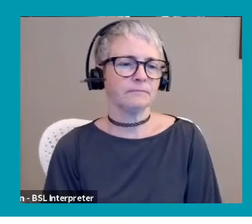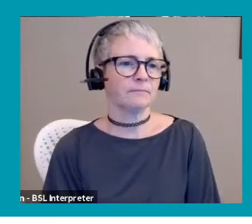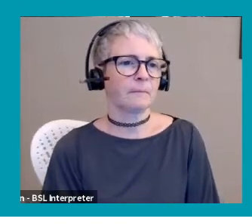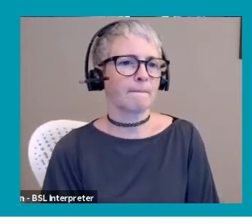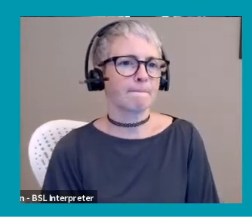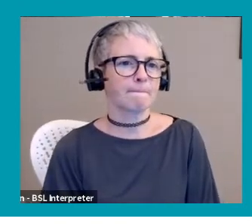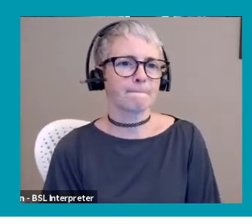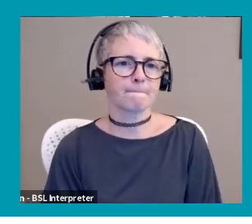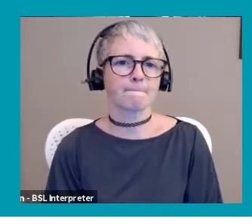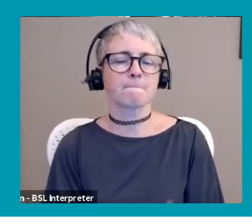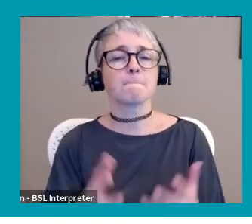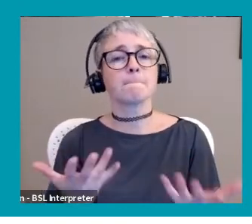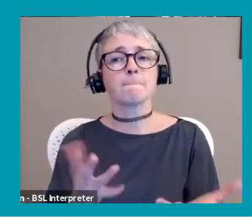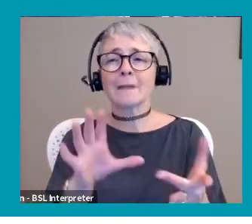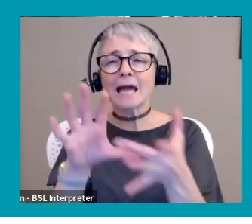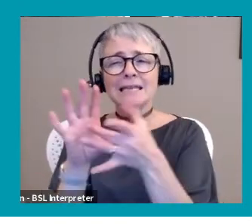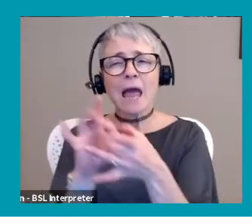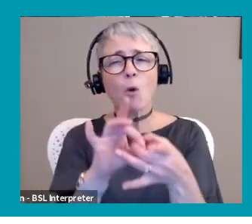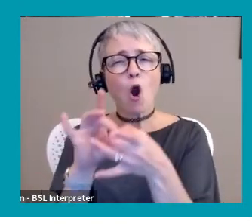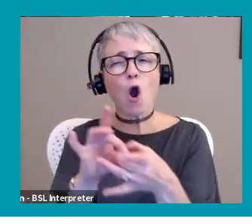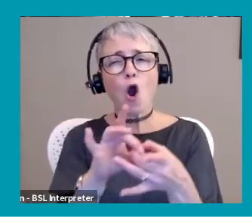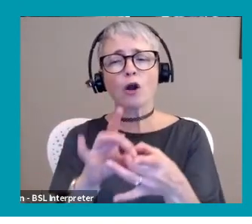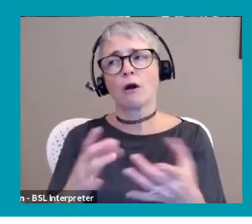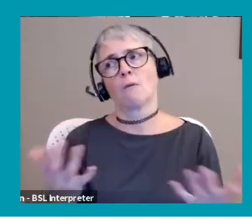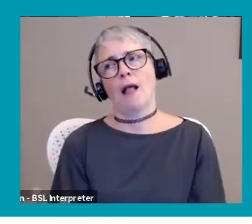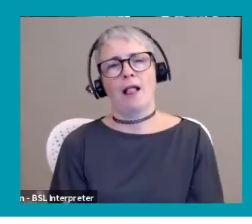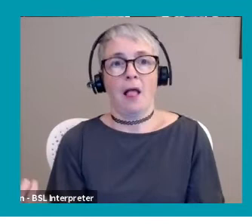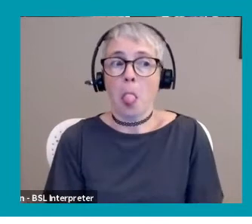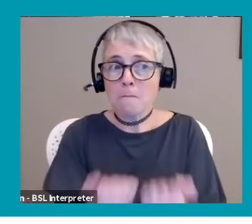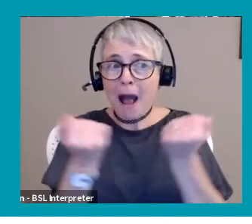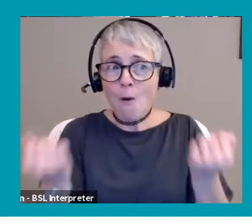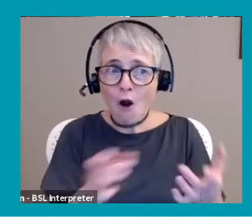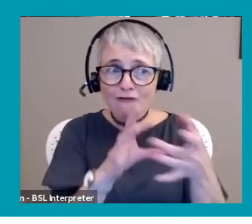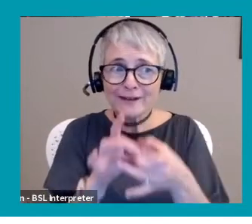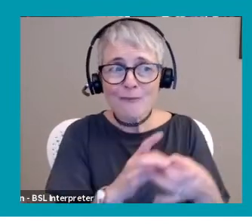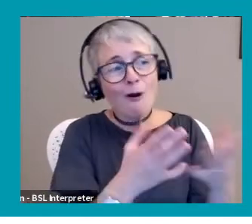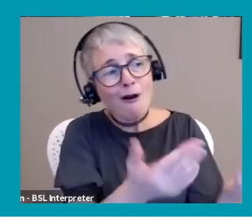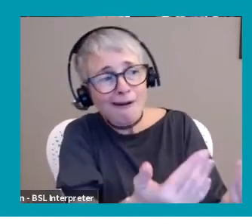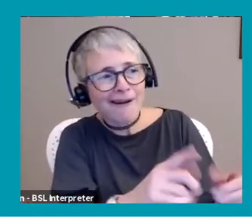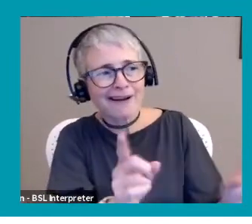Networking. Tammy, the power of networking. How important is networking.